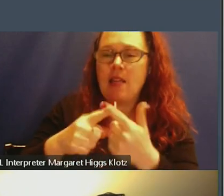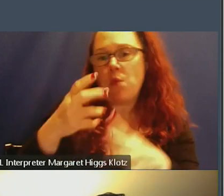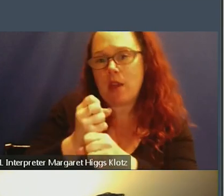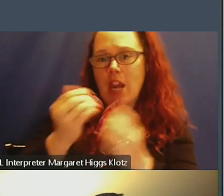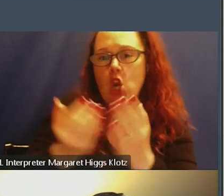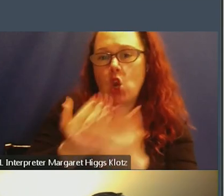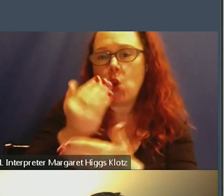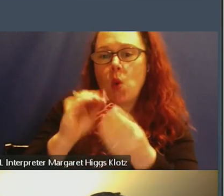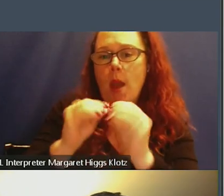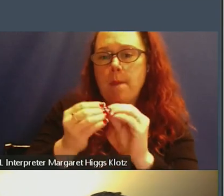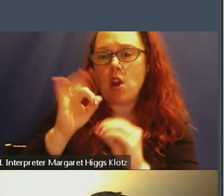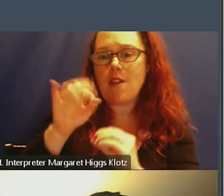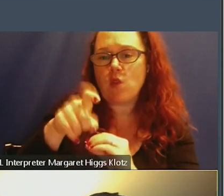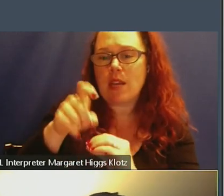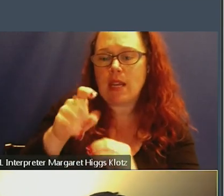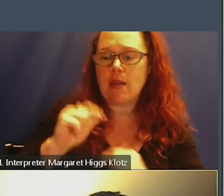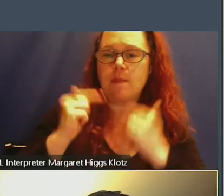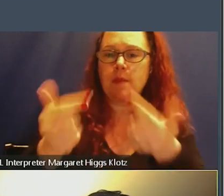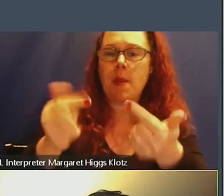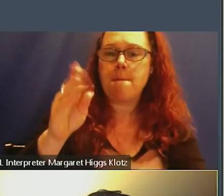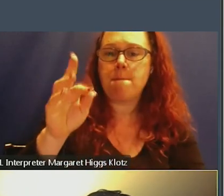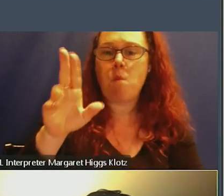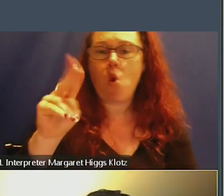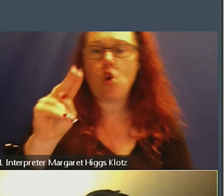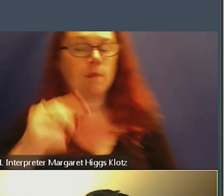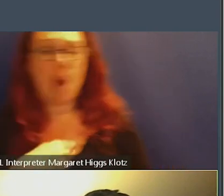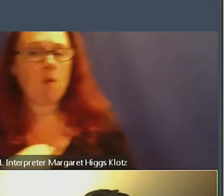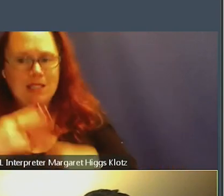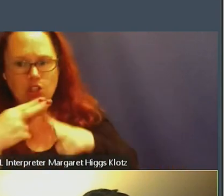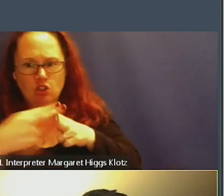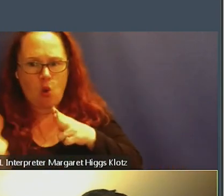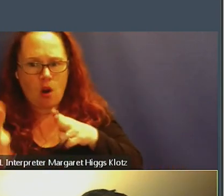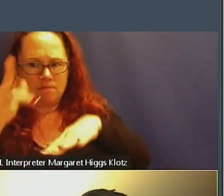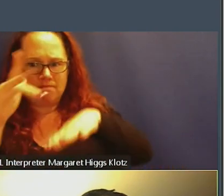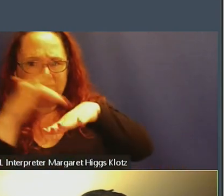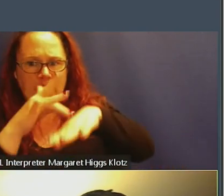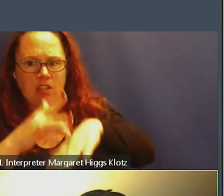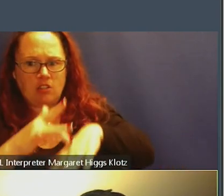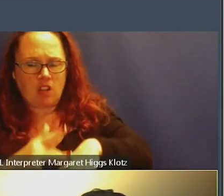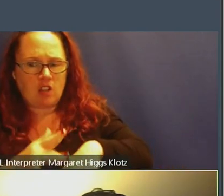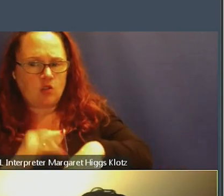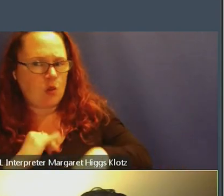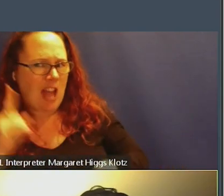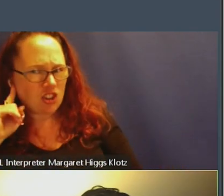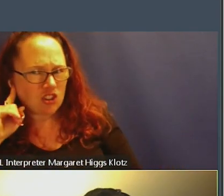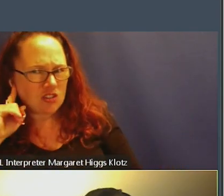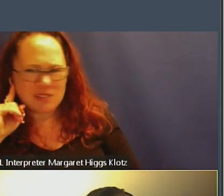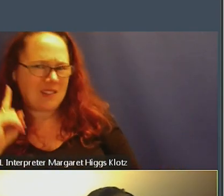Okay. Ms. Borden. I'm going to run through very, very quickly. Just a few things that I heard that were just not correct.